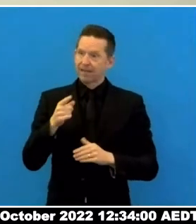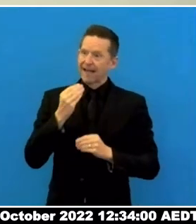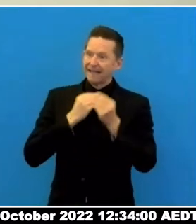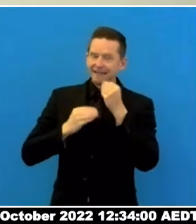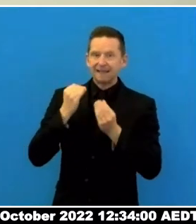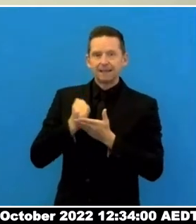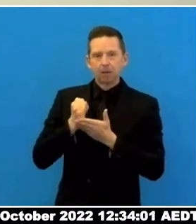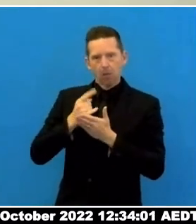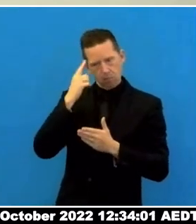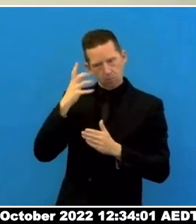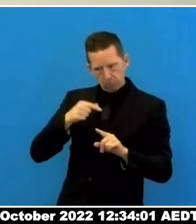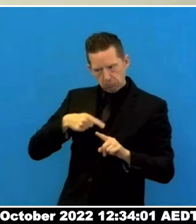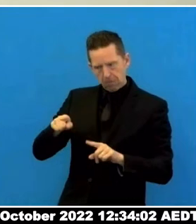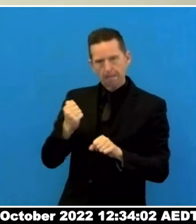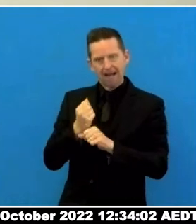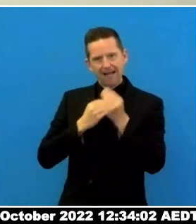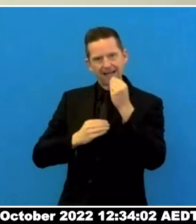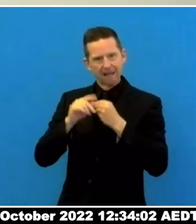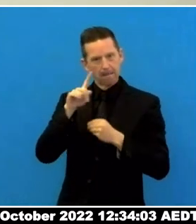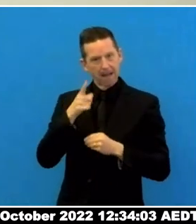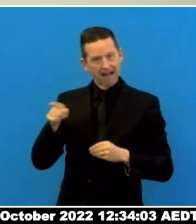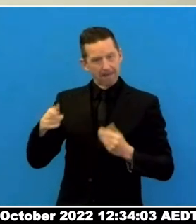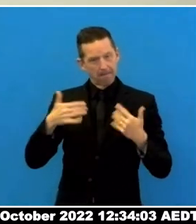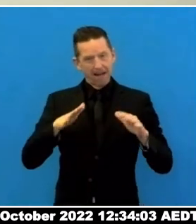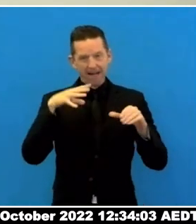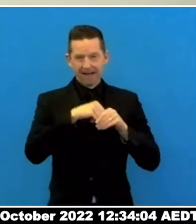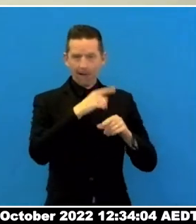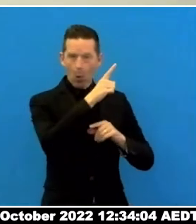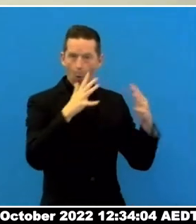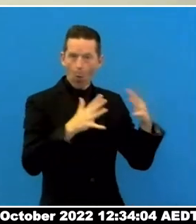Now, if we think about a trauma survivor who been forced to eat impossible things,